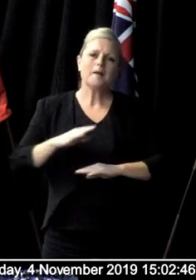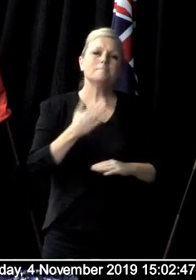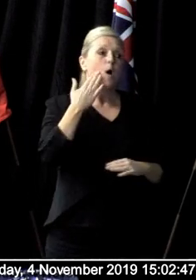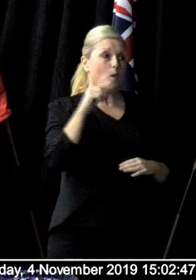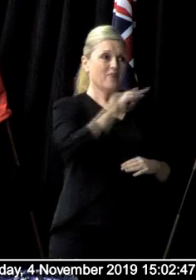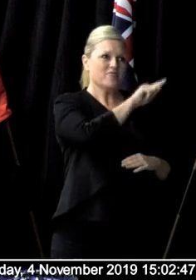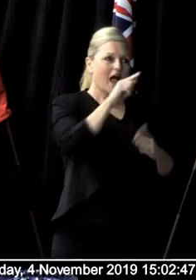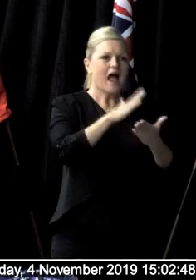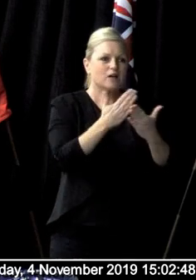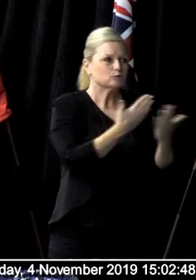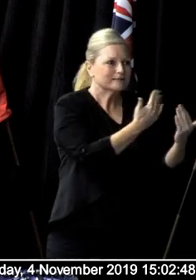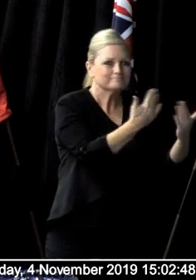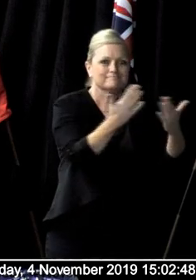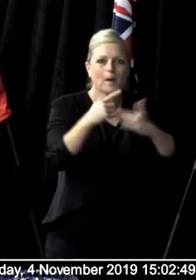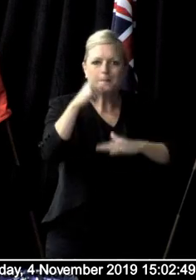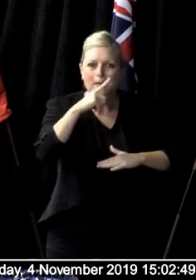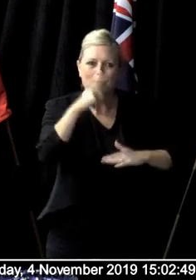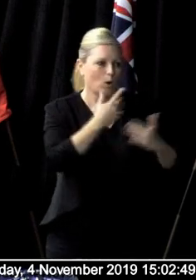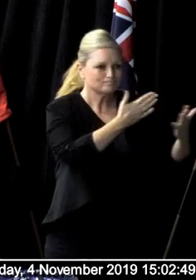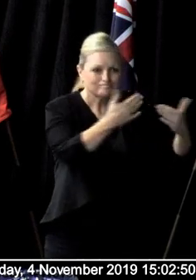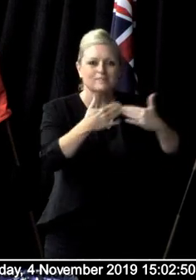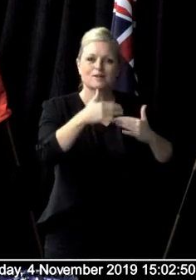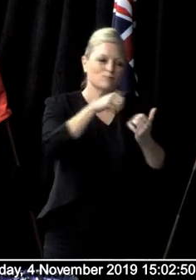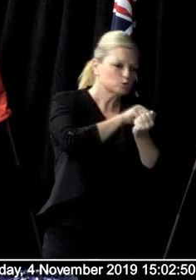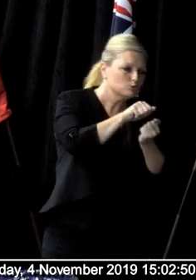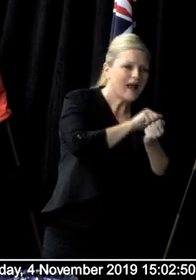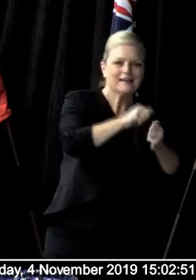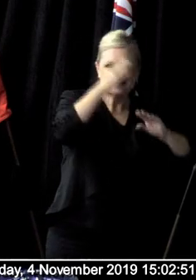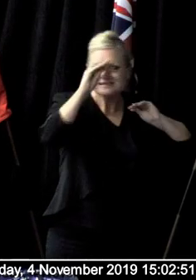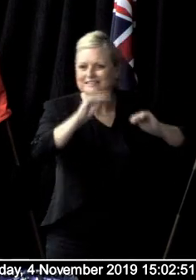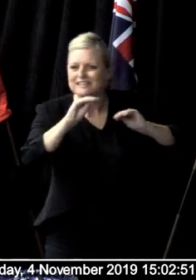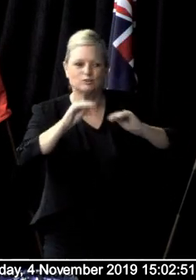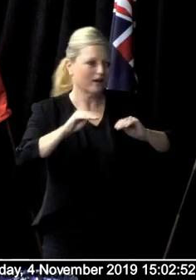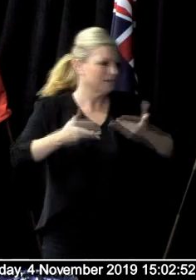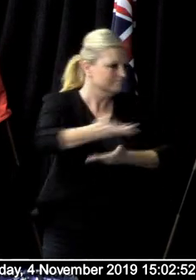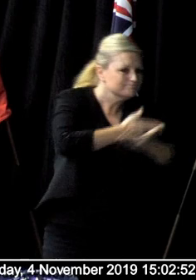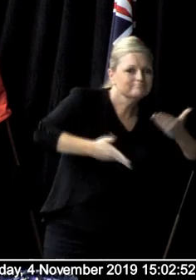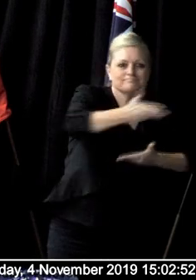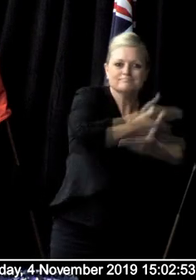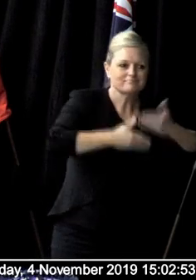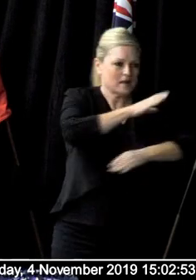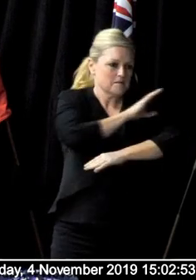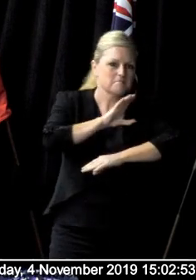for the in-service training, to build their knowledge and expertise,